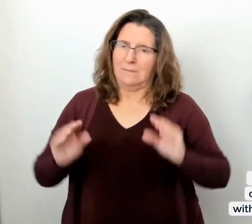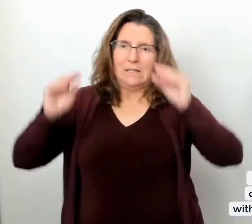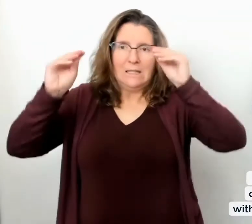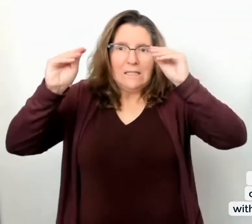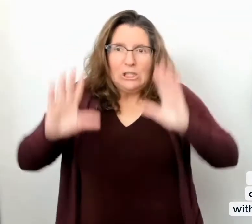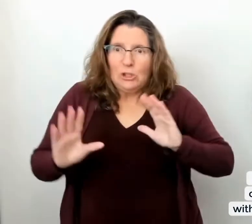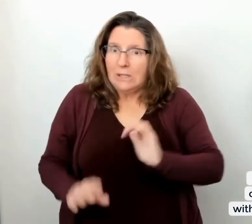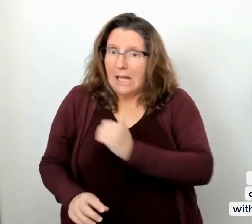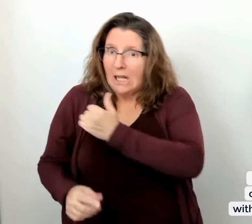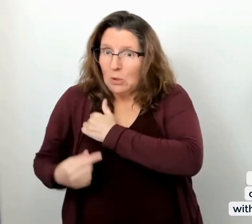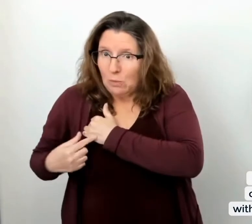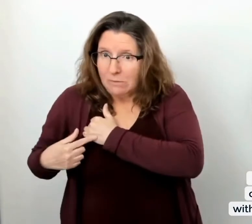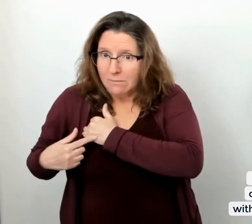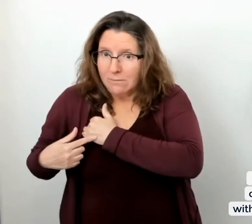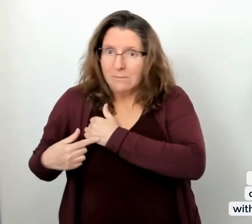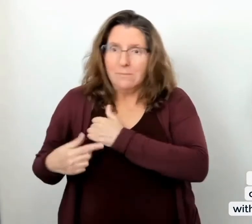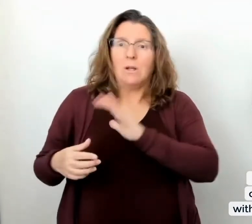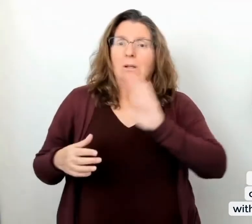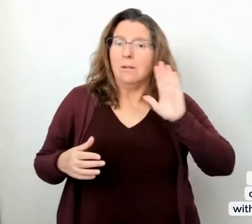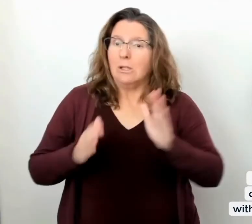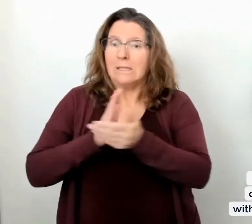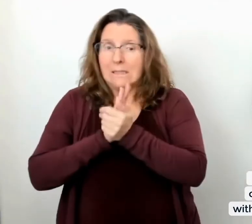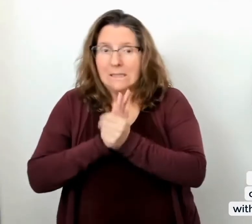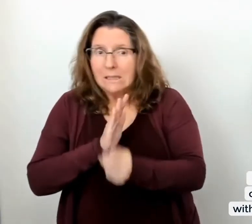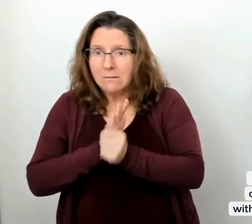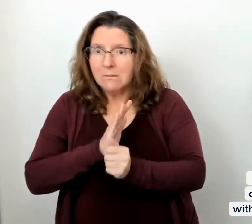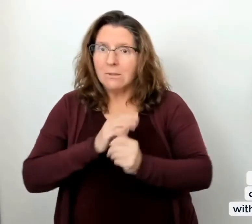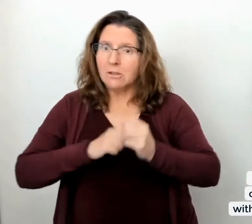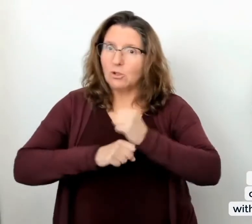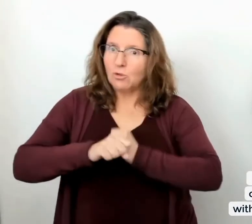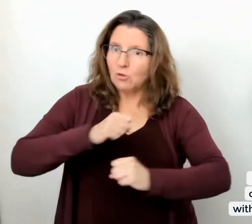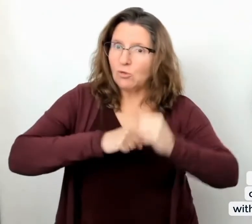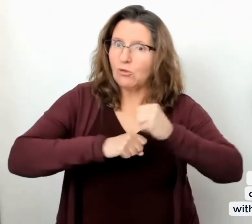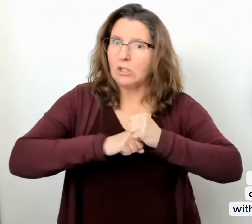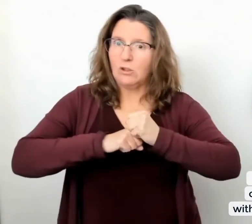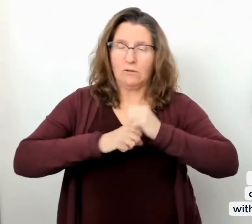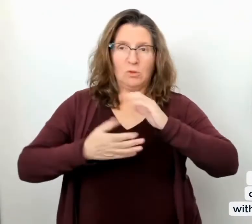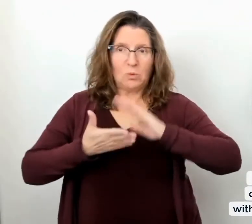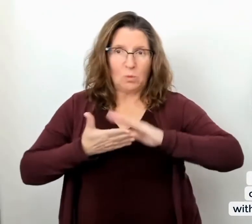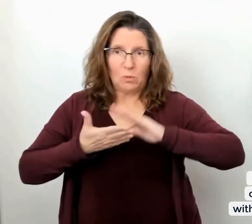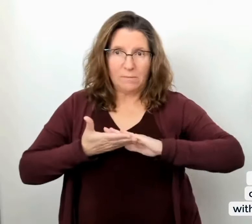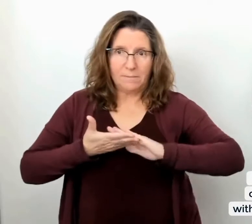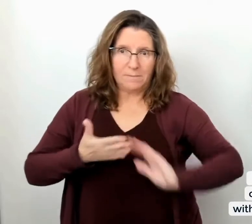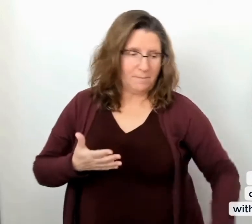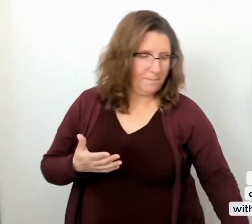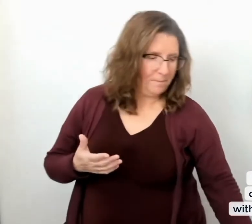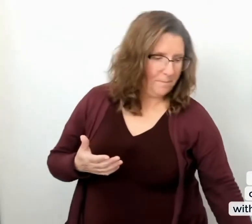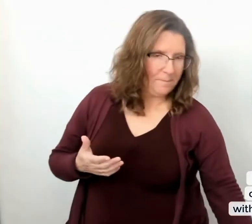The teacher's attitude, their skills and the structure of the school.